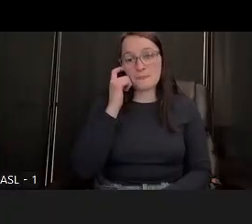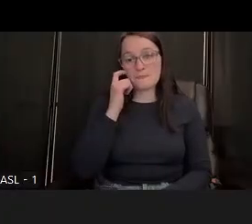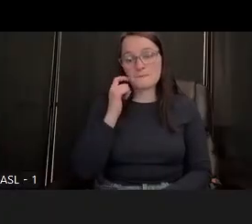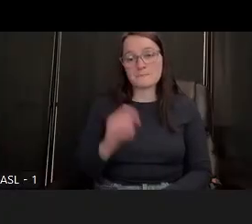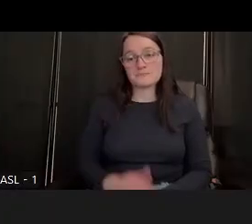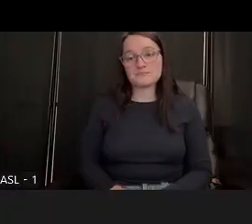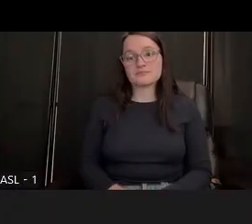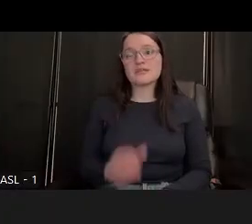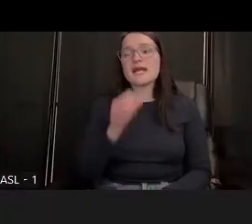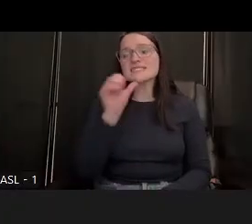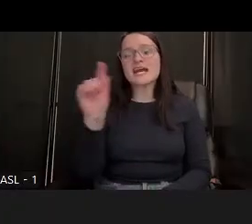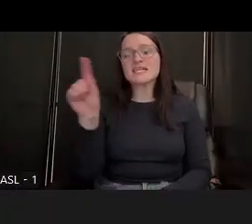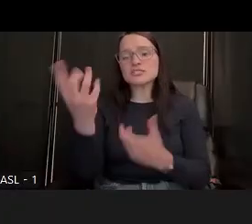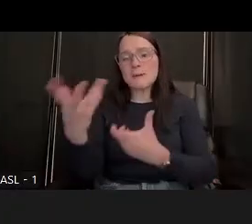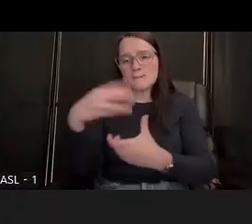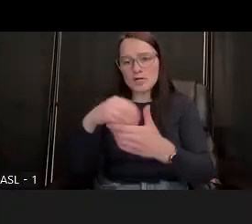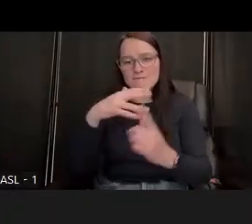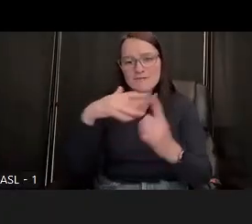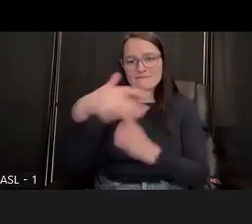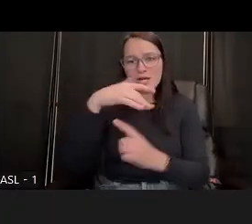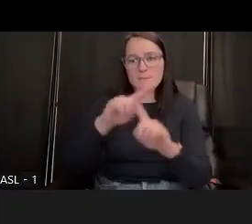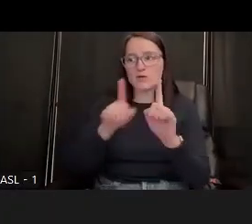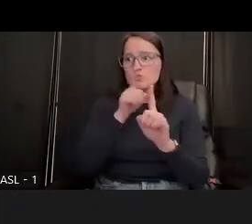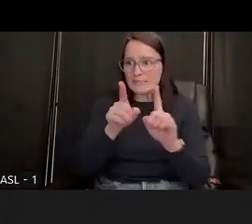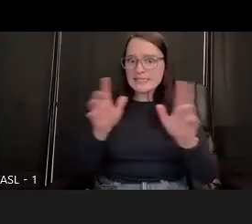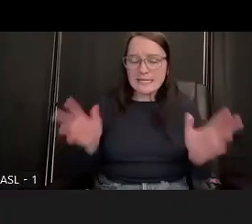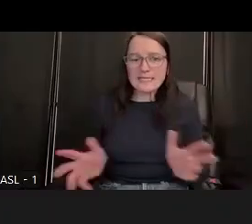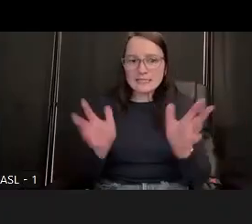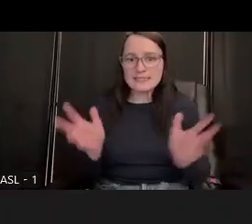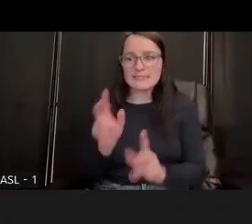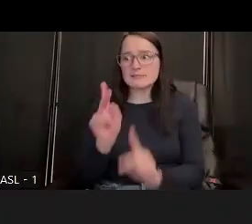they reduce that on boarding variability. They increase you know site readiness. They increase